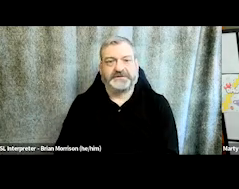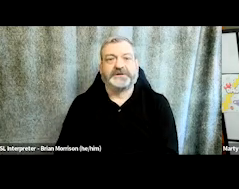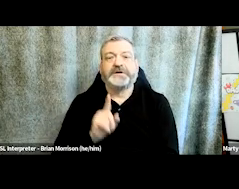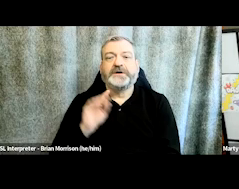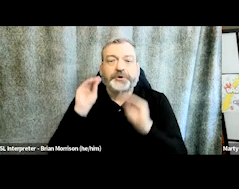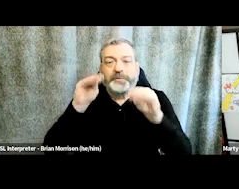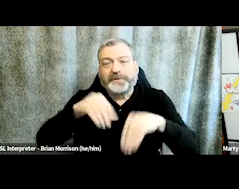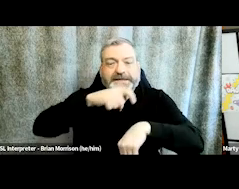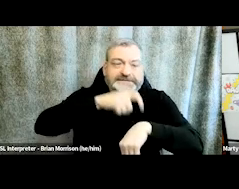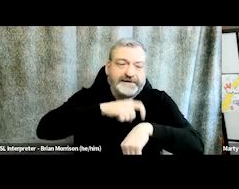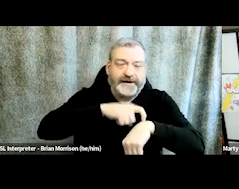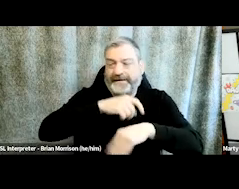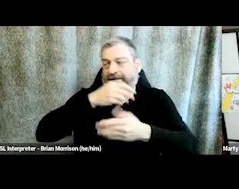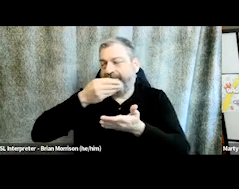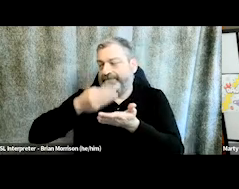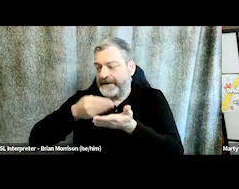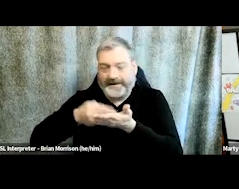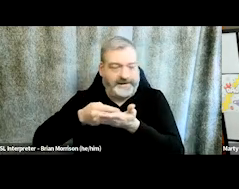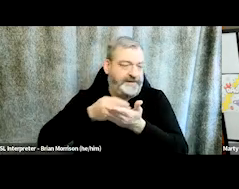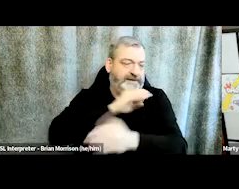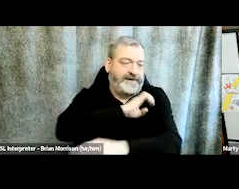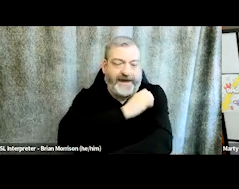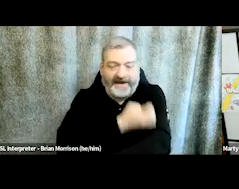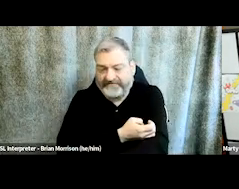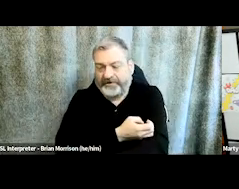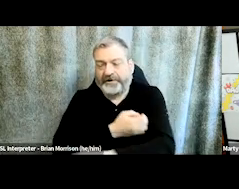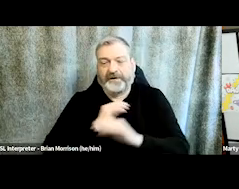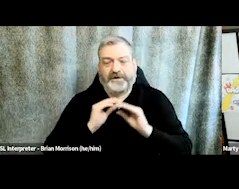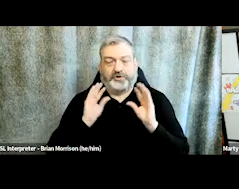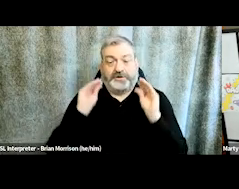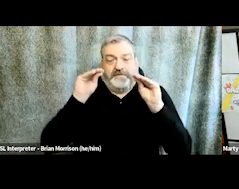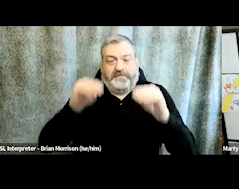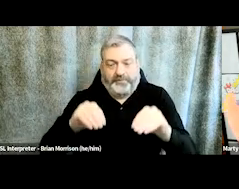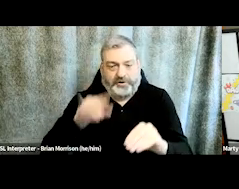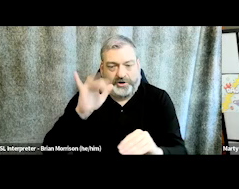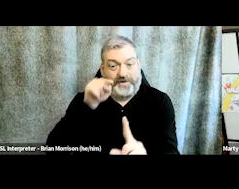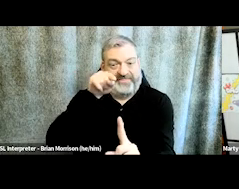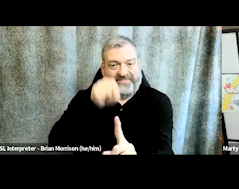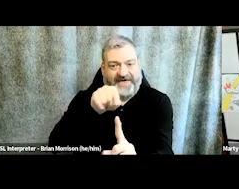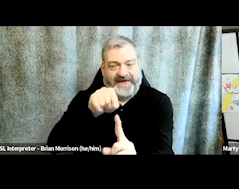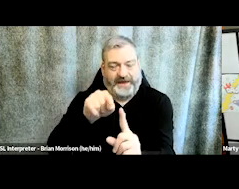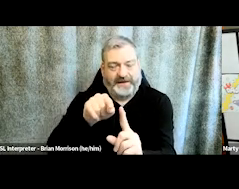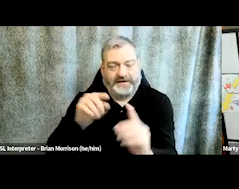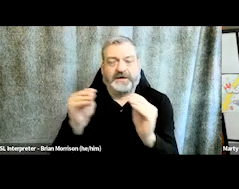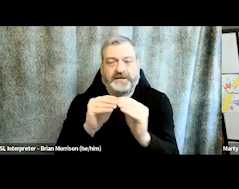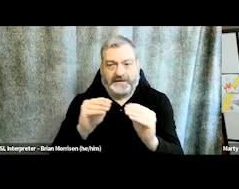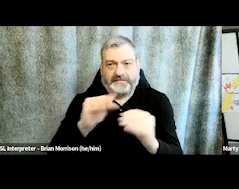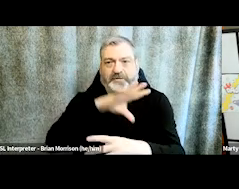whatever it might be, into an effort of being more inclusive. And as you saw from Mike's example, it can happen on the web,